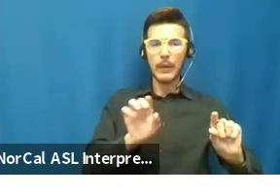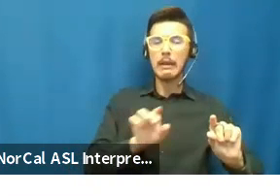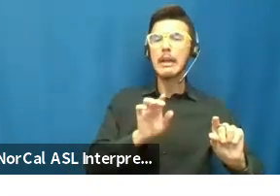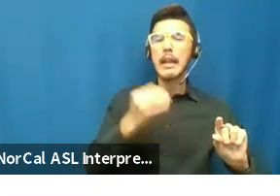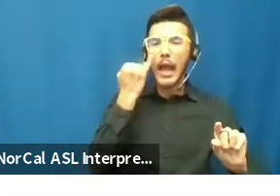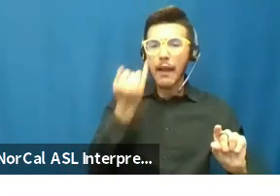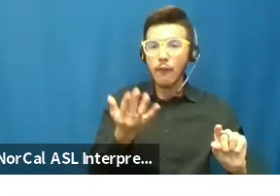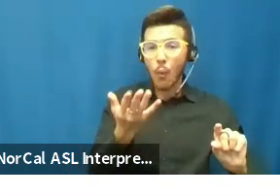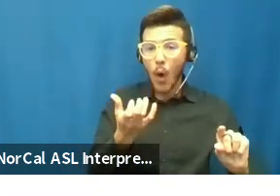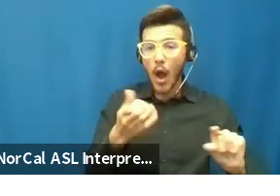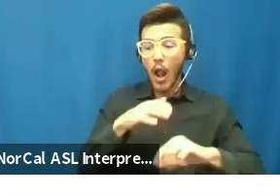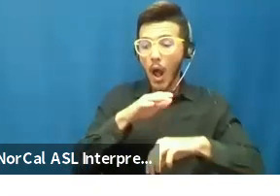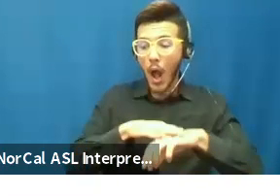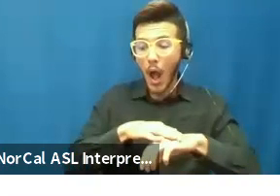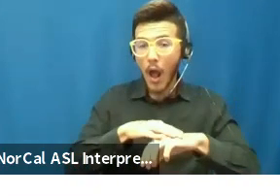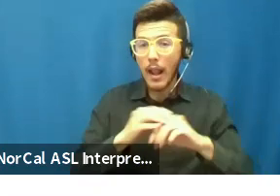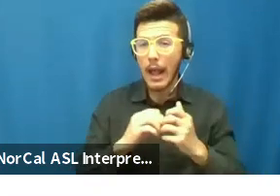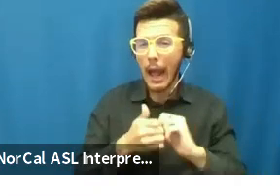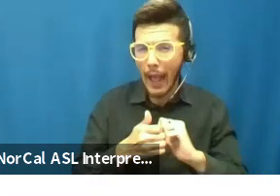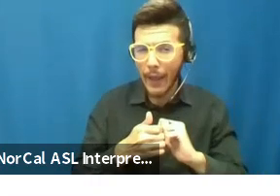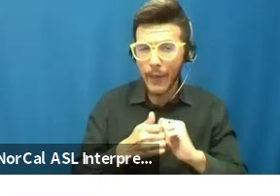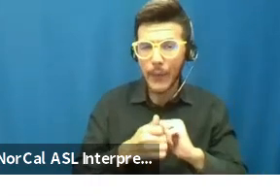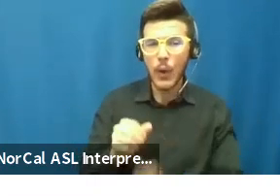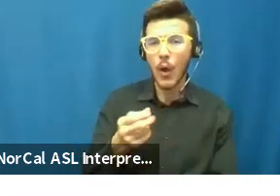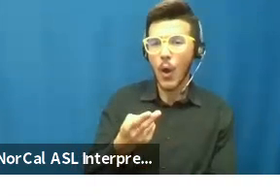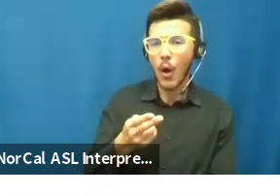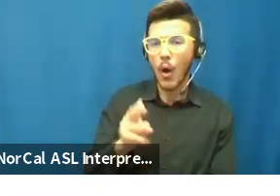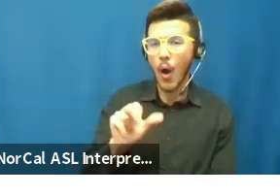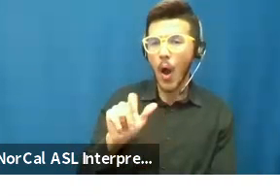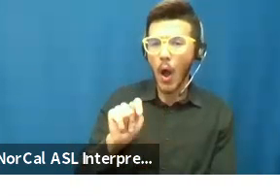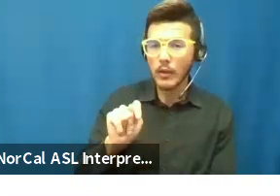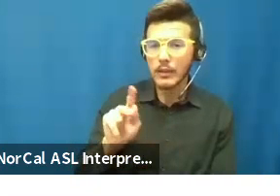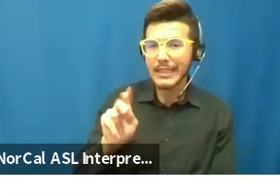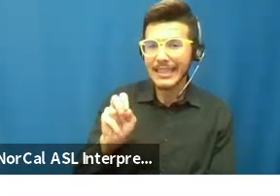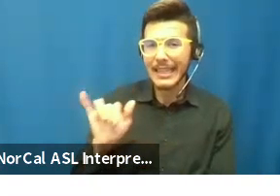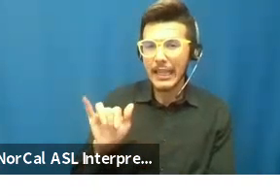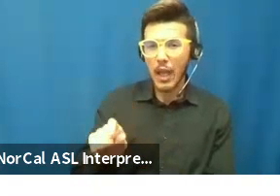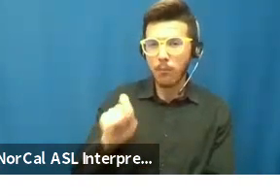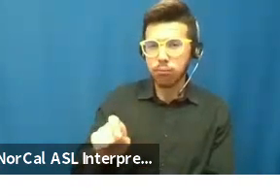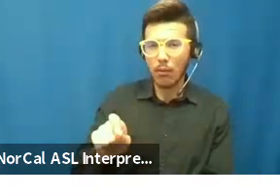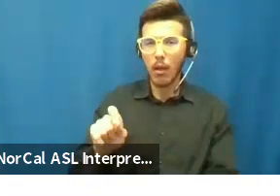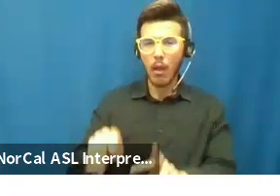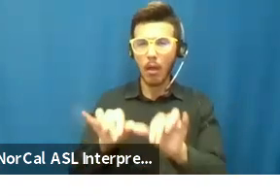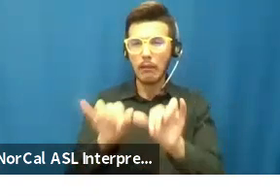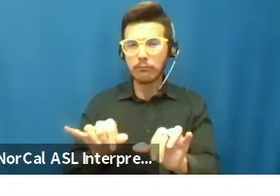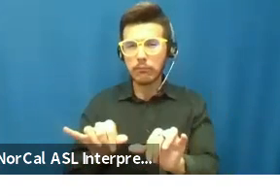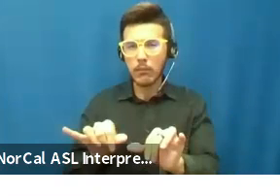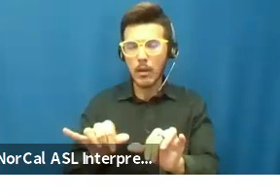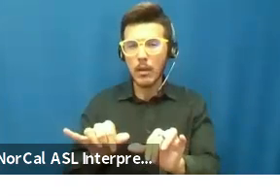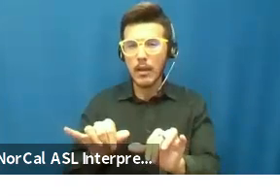you can press the alt key on your keyboard. Also, we have ASL interpreters at the top of